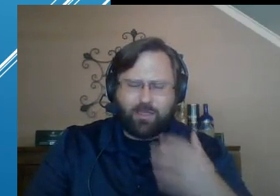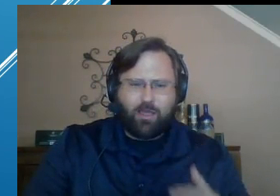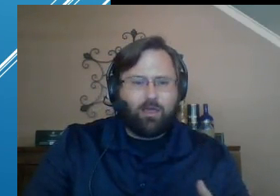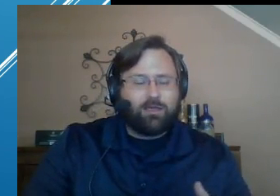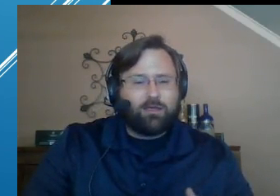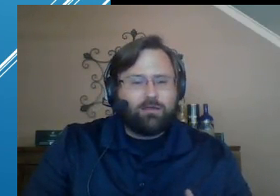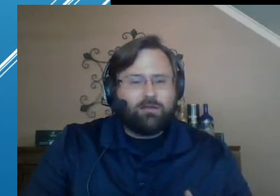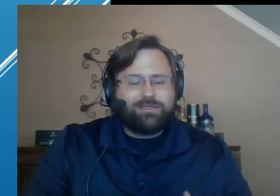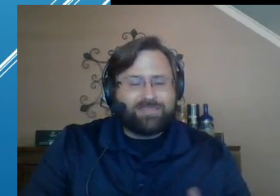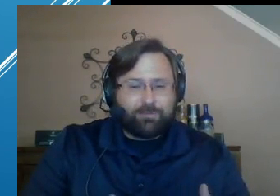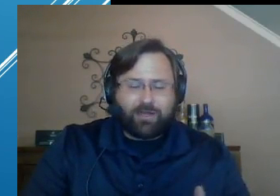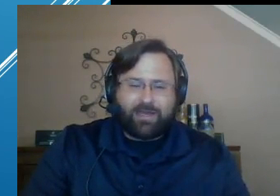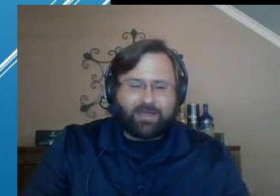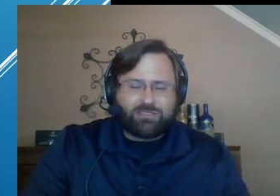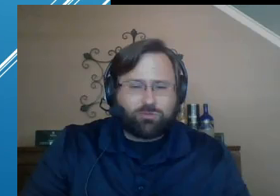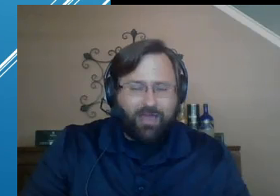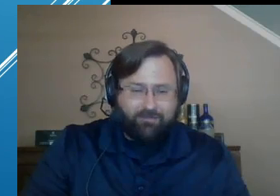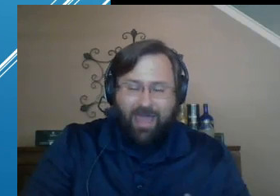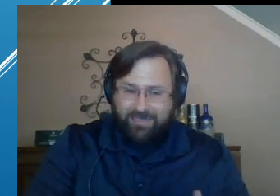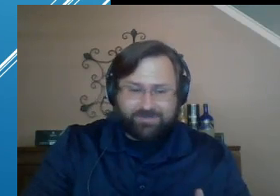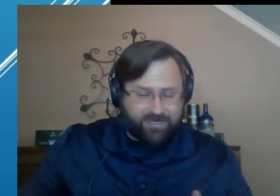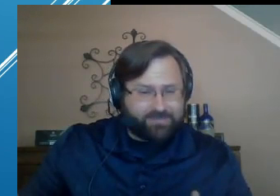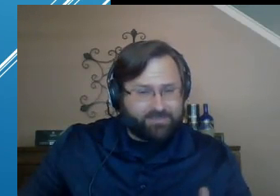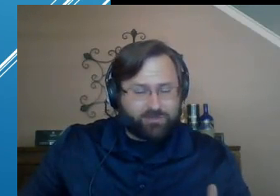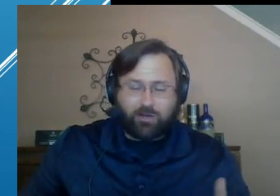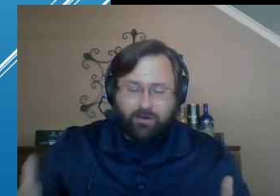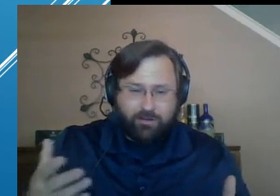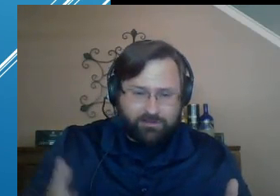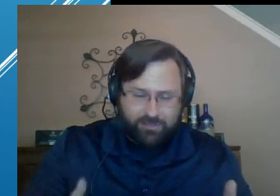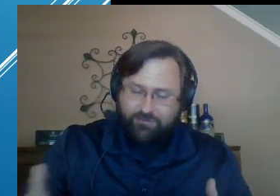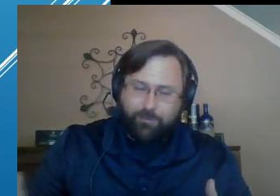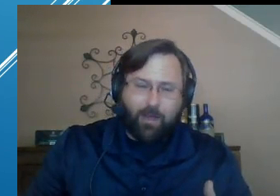similarly in English we have active sentences which are subject verb object